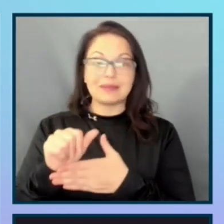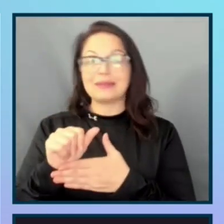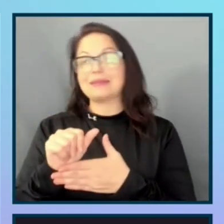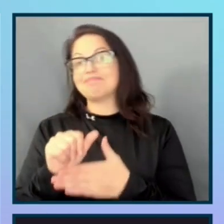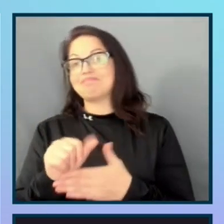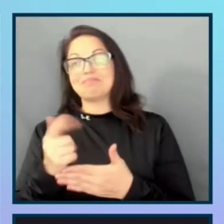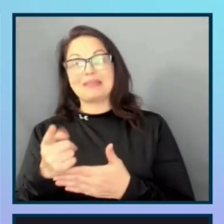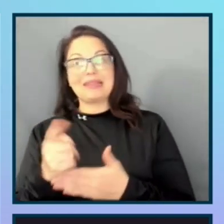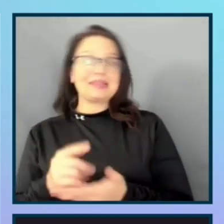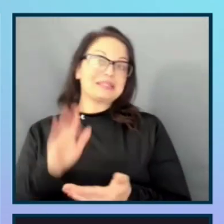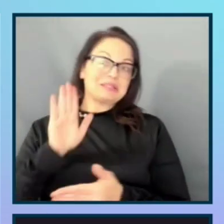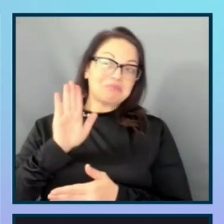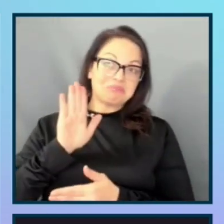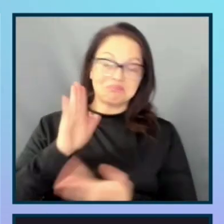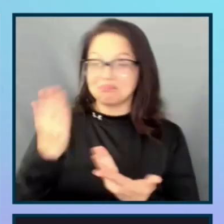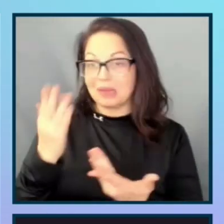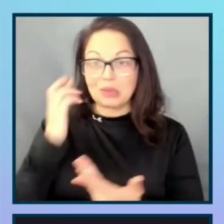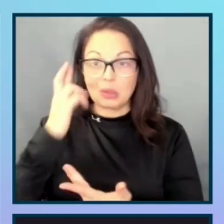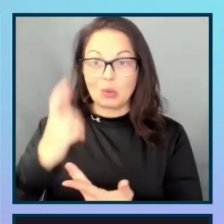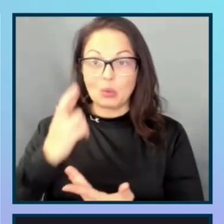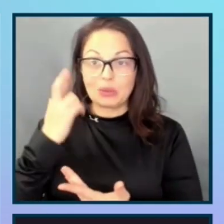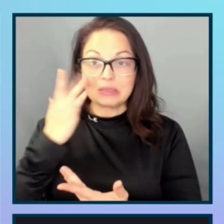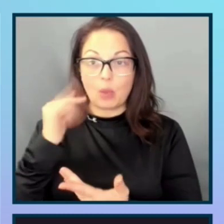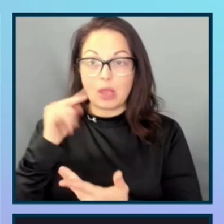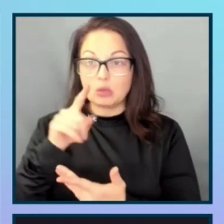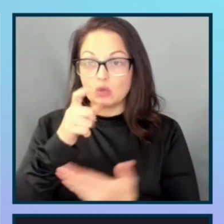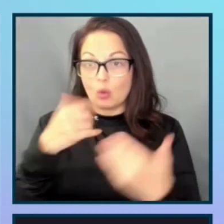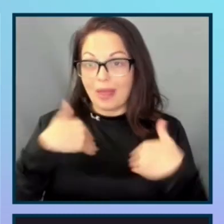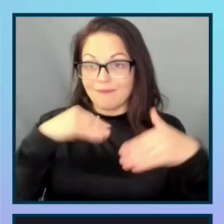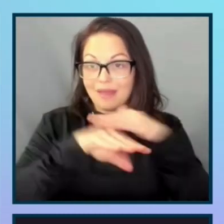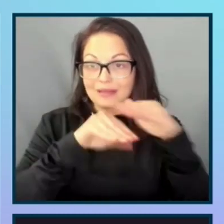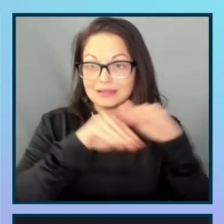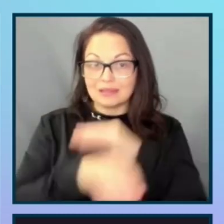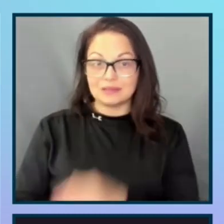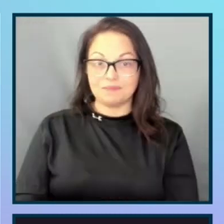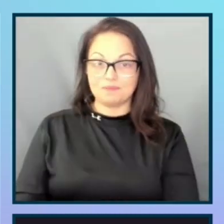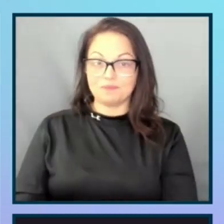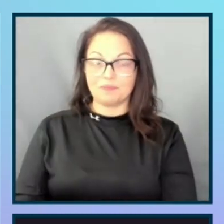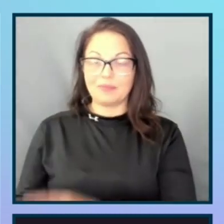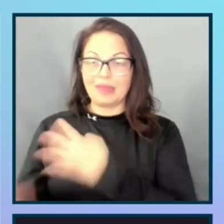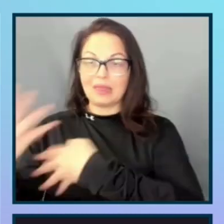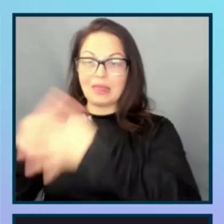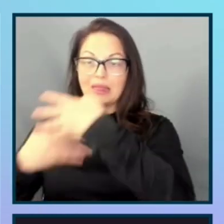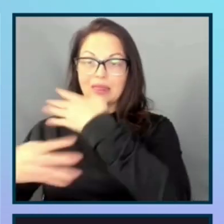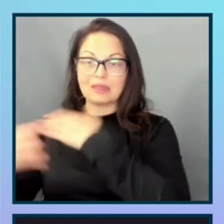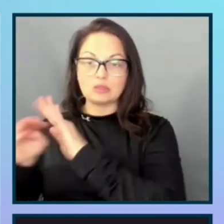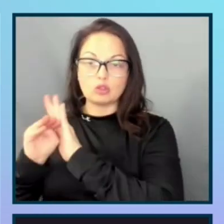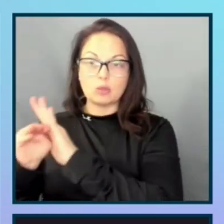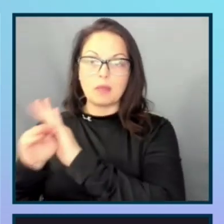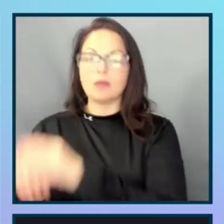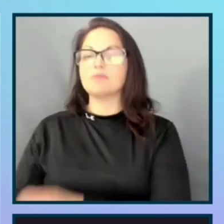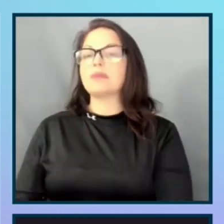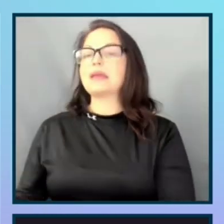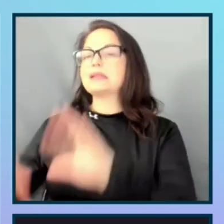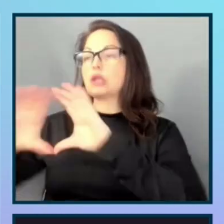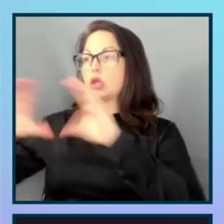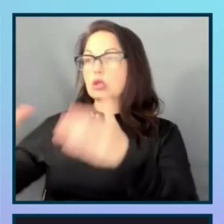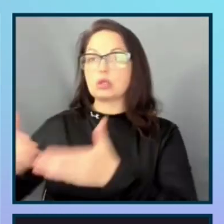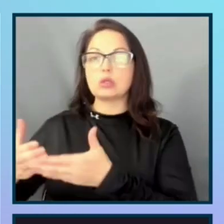The social model on the other hand says it's society's choices. As a society we make disabling choices,